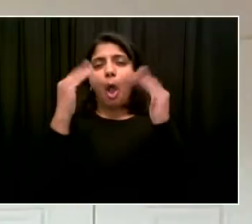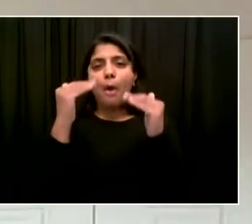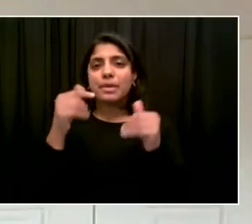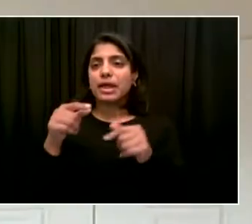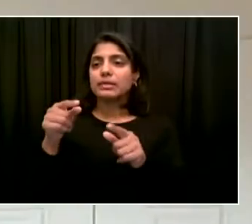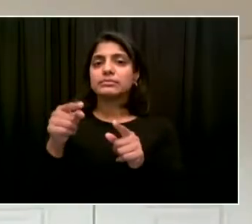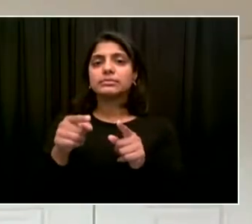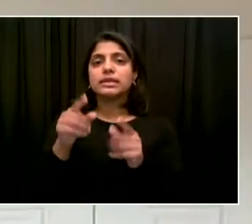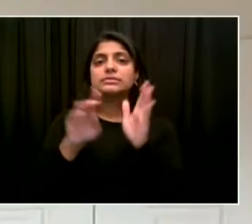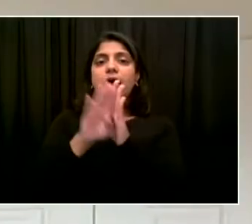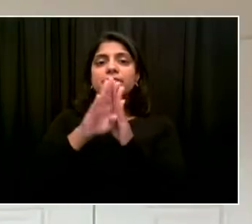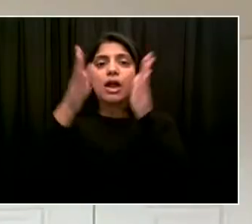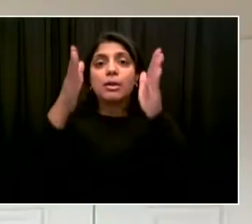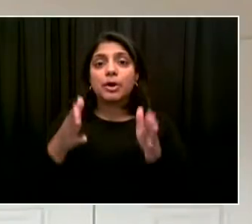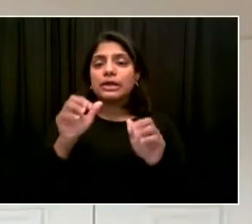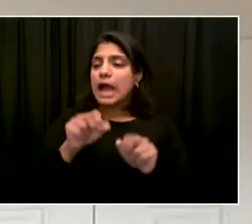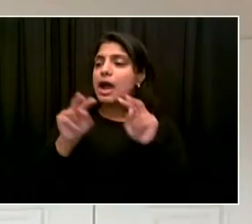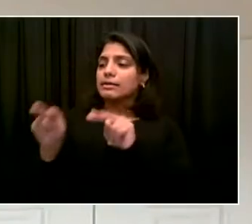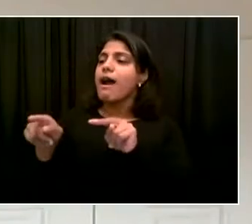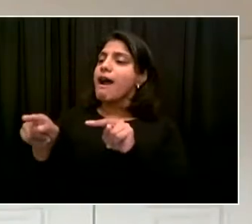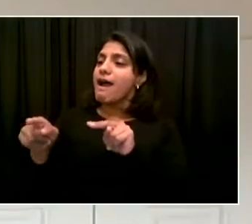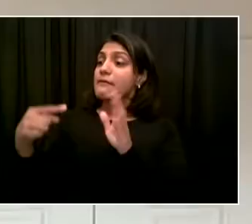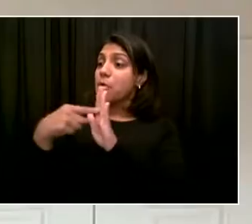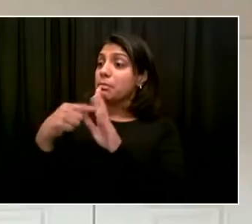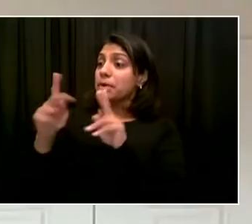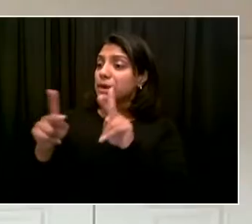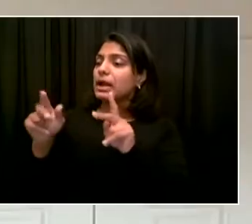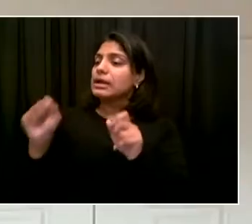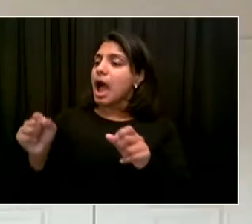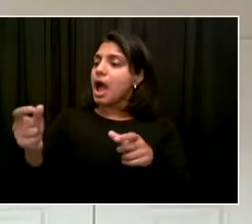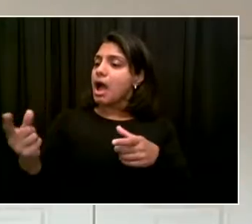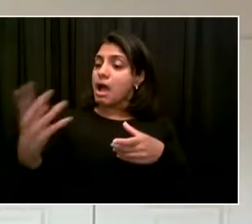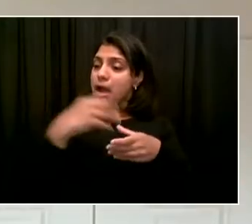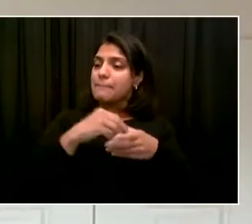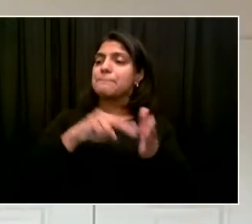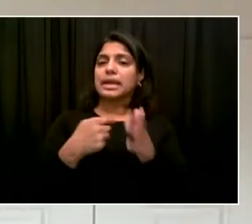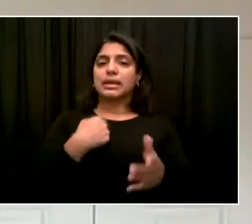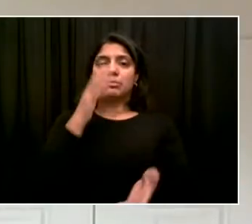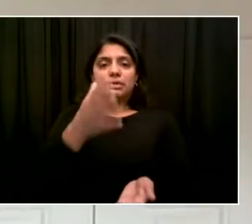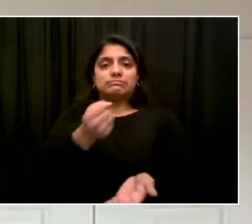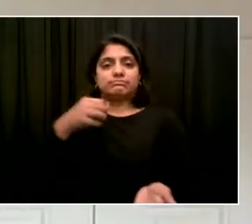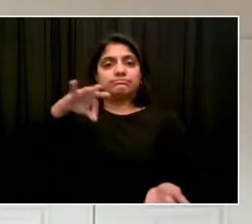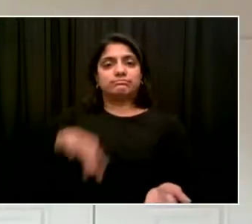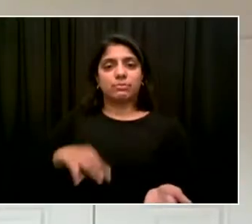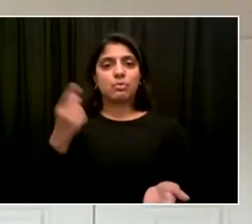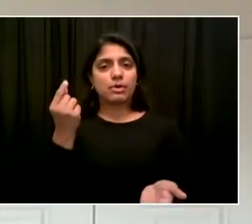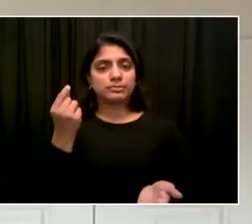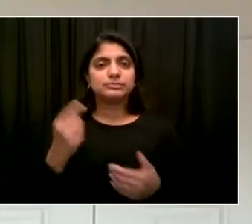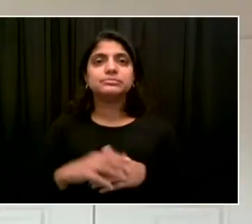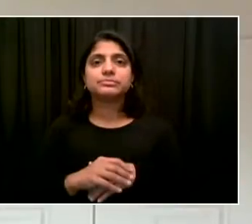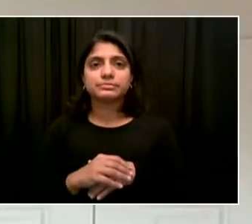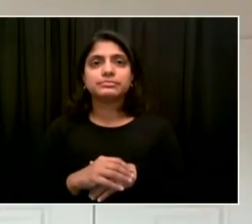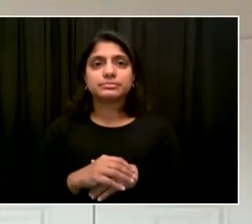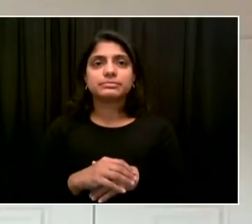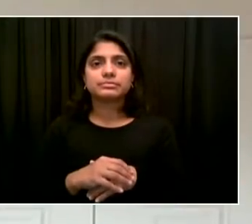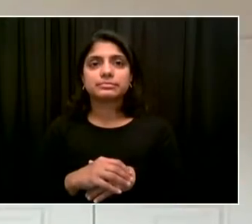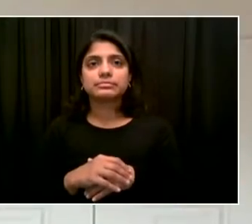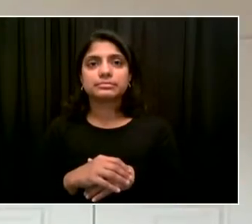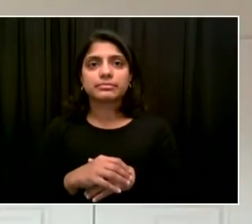TRANSIT RICH NEIGHBORHOOD. IT IS NOT PERFECT, THE UNDERLYING